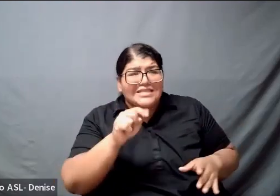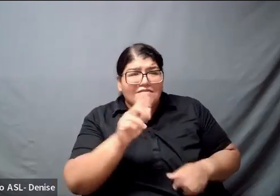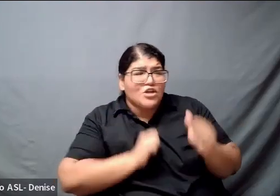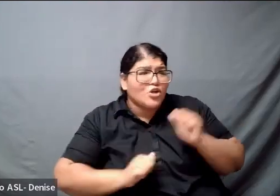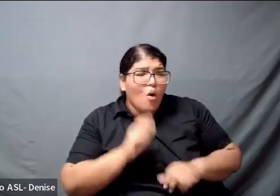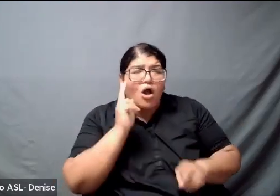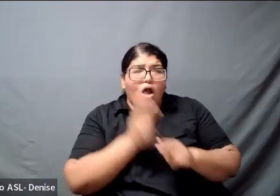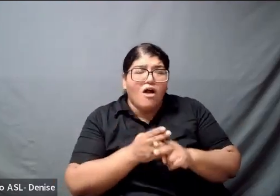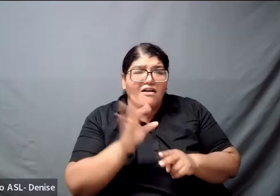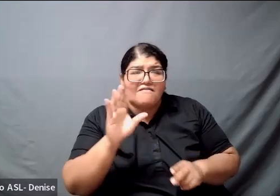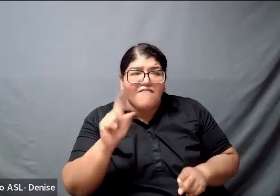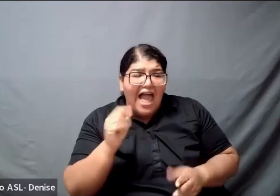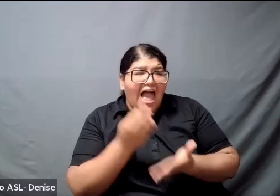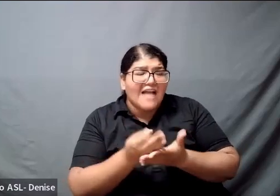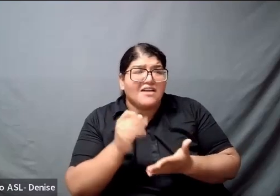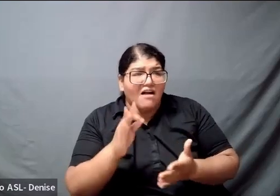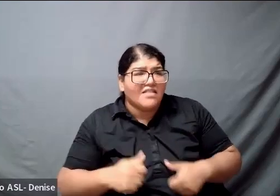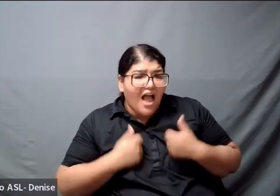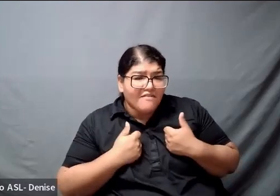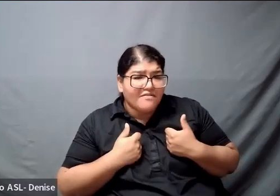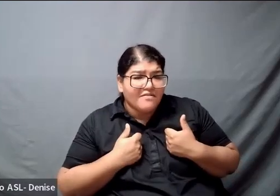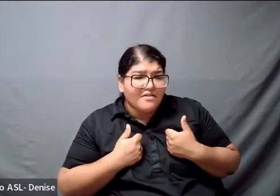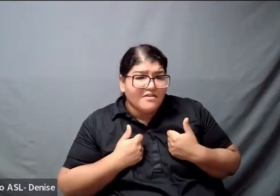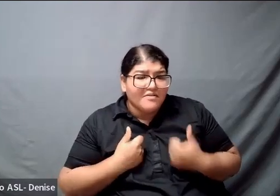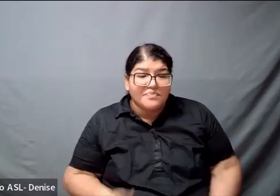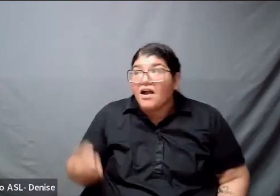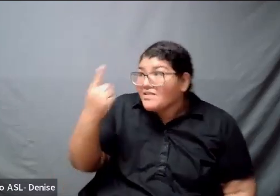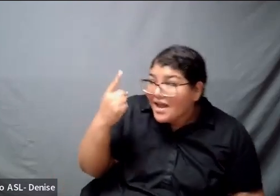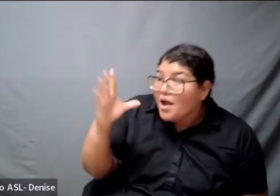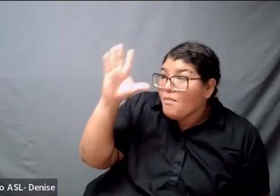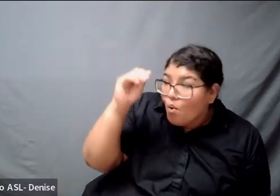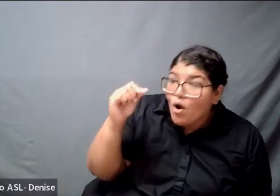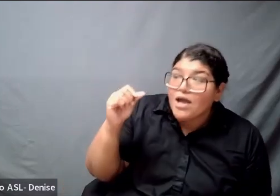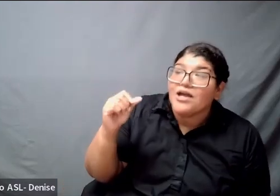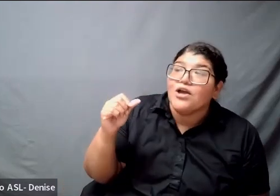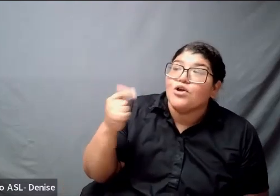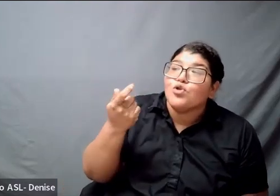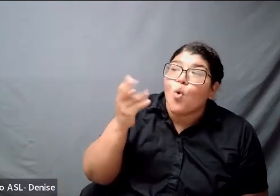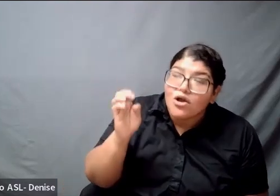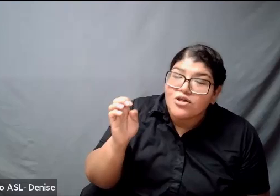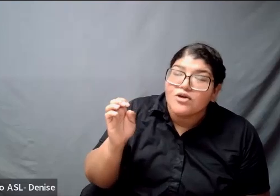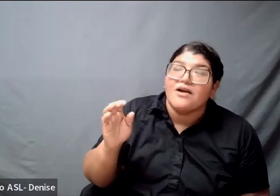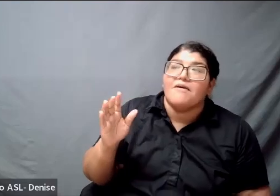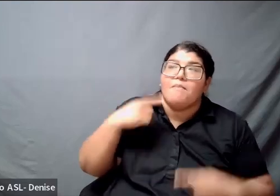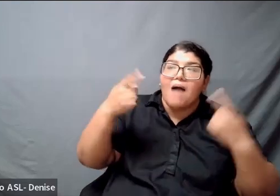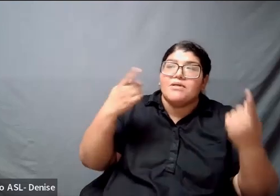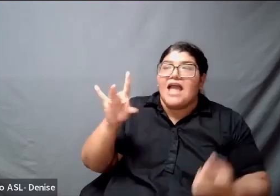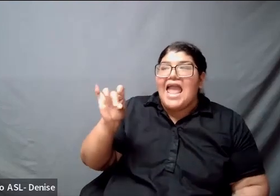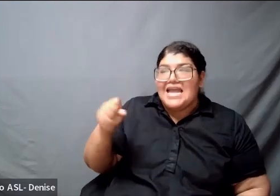If there are any adults who are with us who don't know, boy George was a very popular singer in the eighties who was the lead singer of a group called The Culture Club.